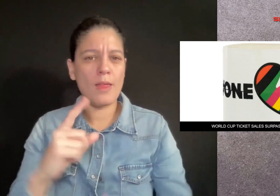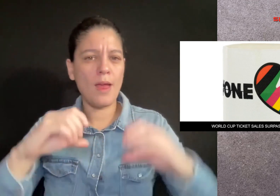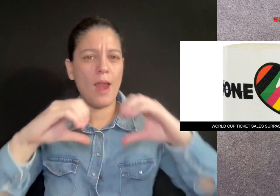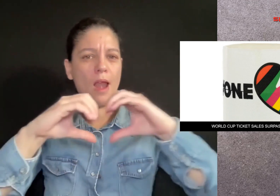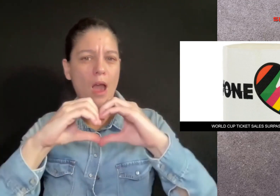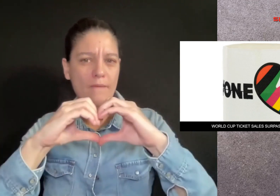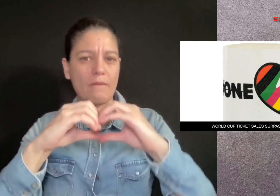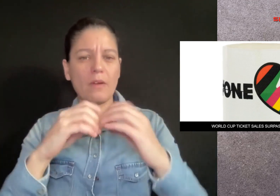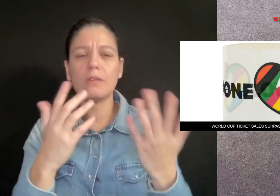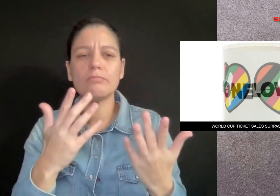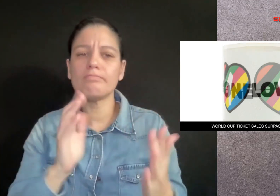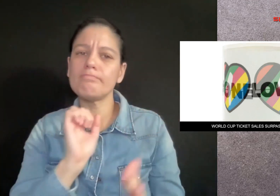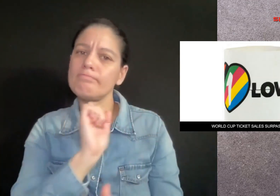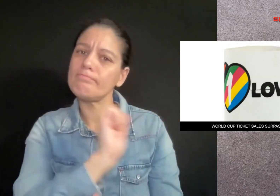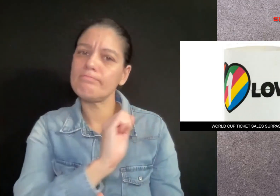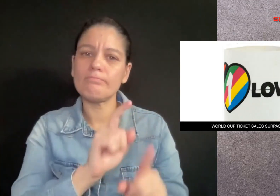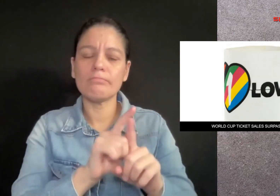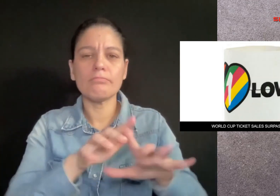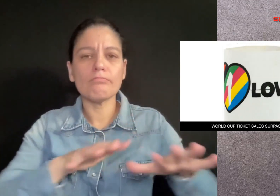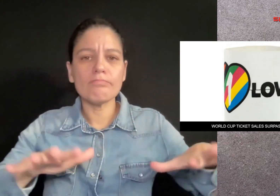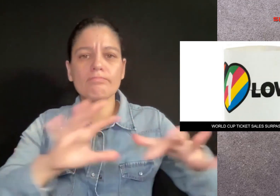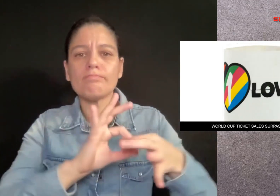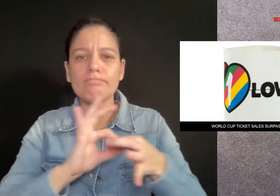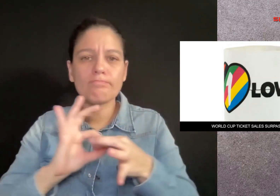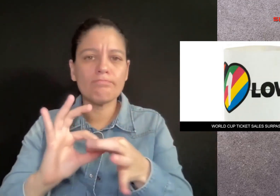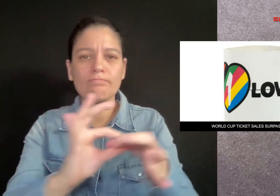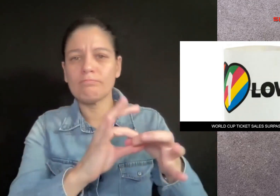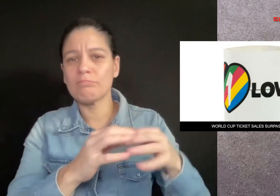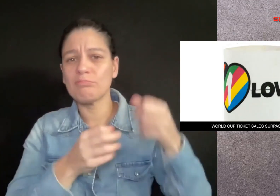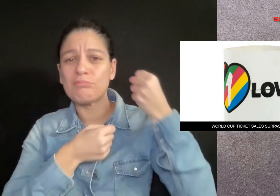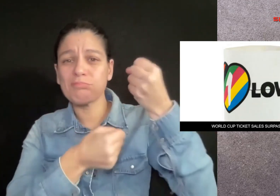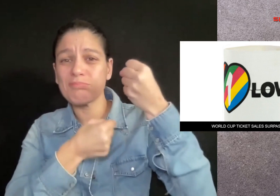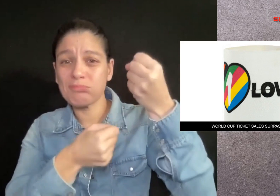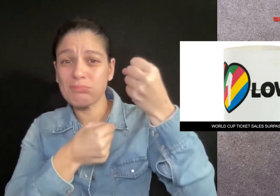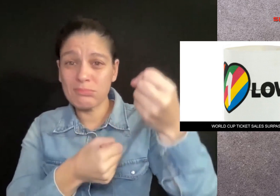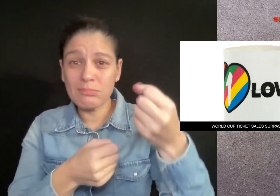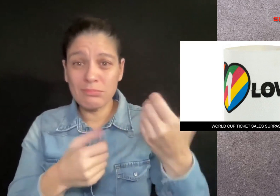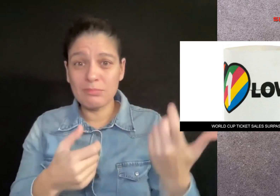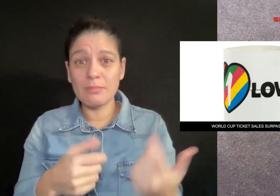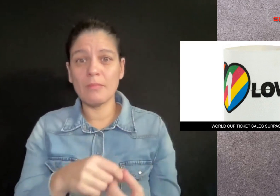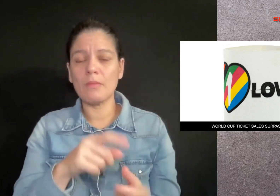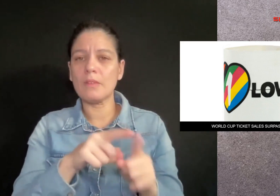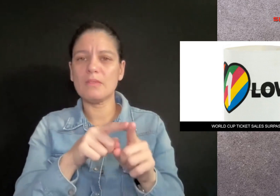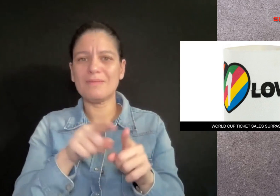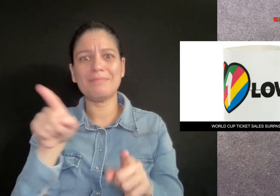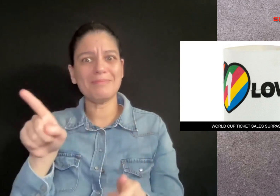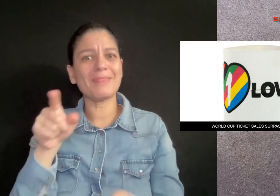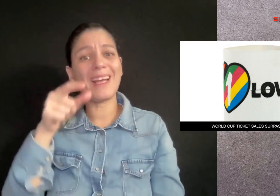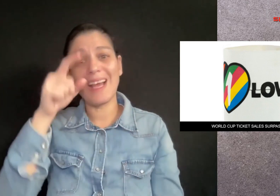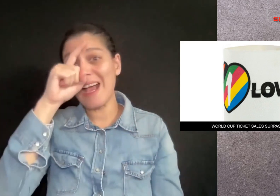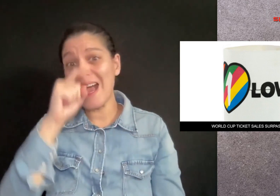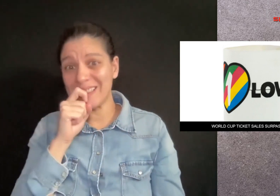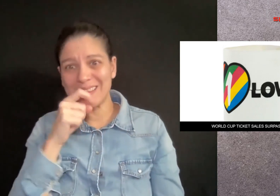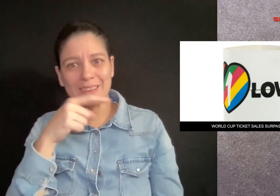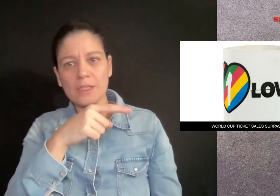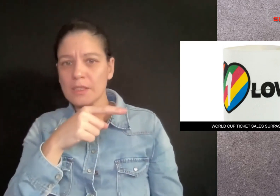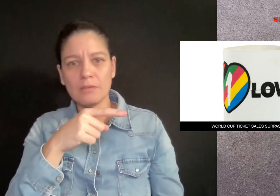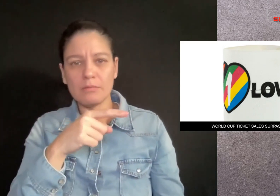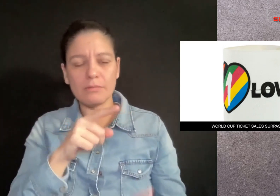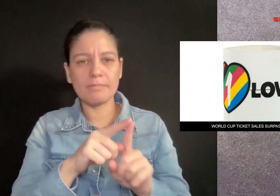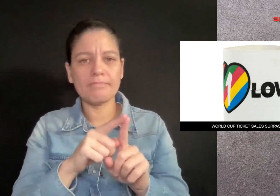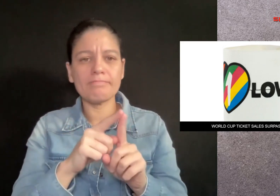one love armbands which is a symbol of protest since in Qatar sex between men is illegal